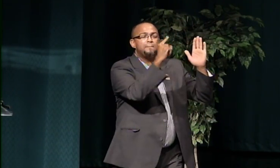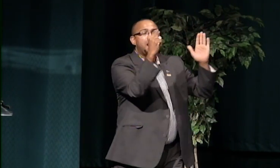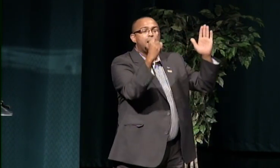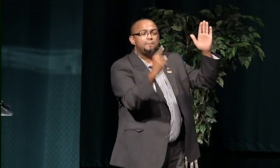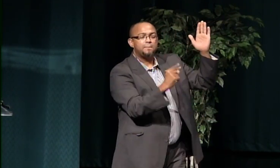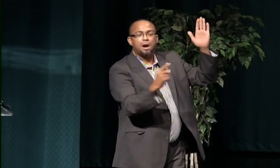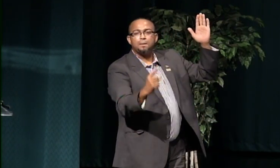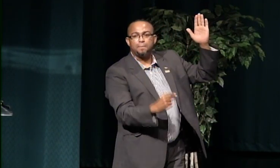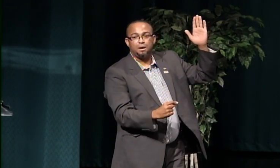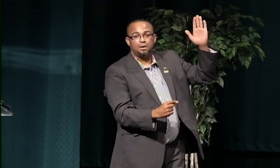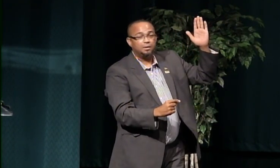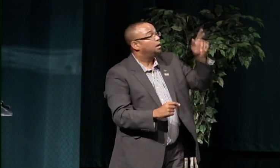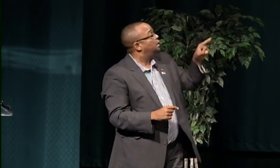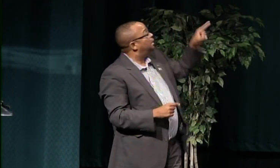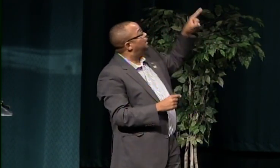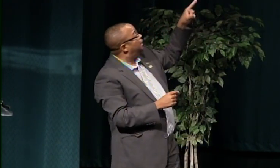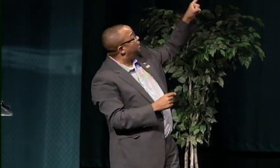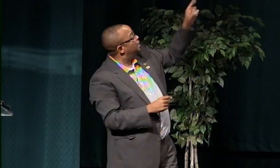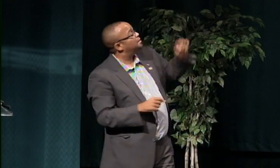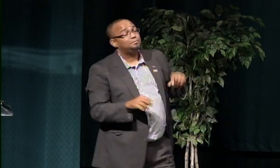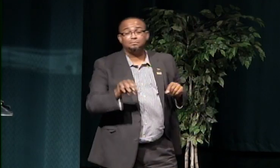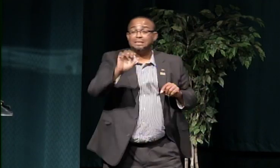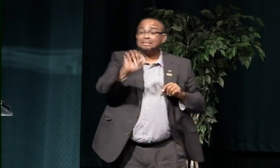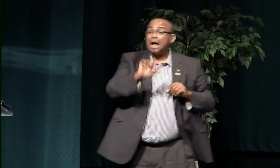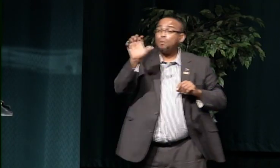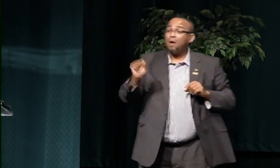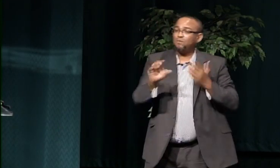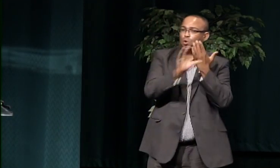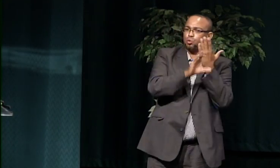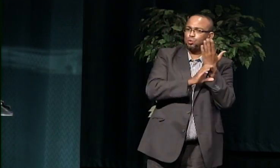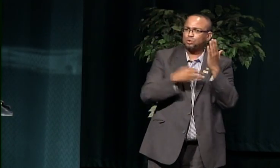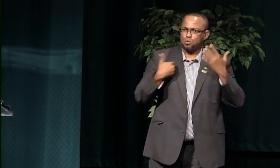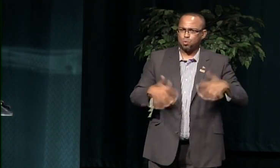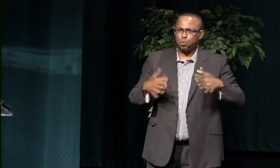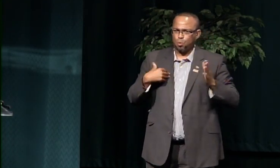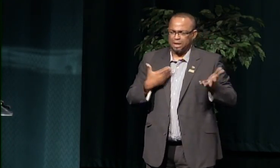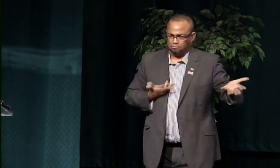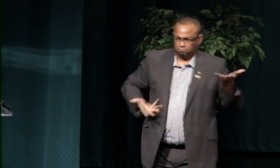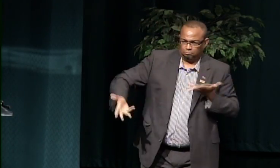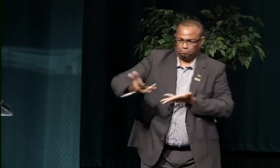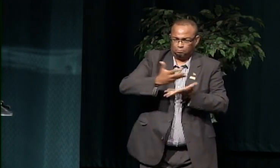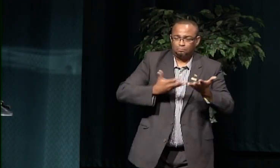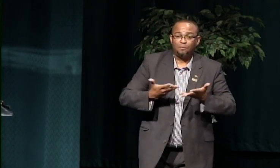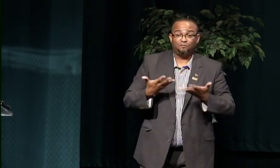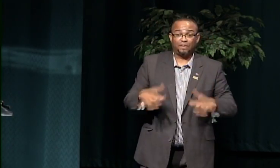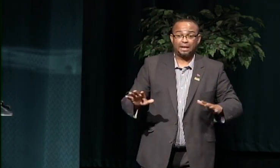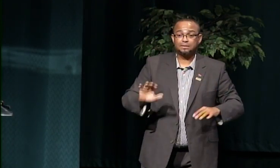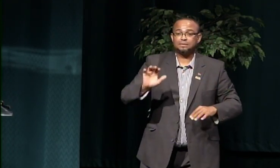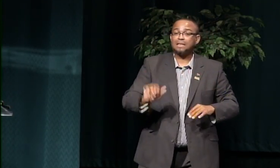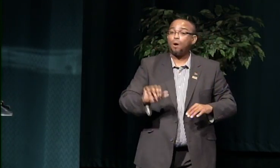And I'm not going to go through this entire list. But I would like to share with you the South African constitution.